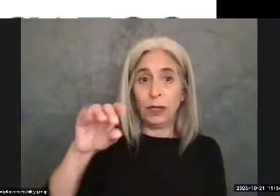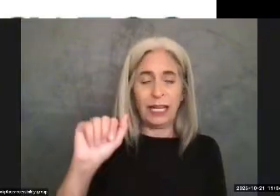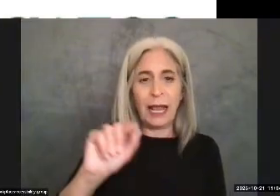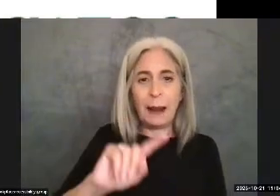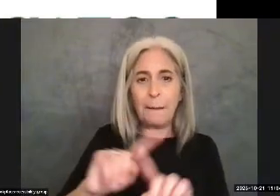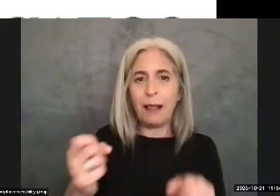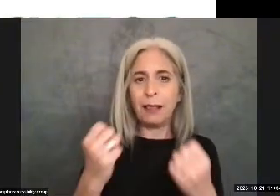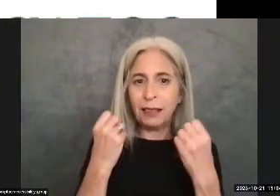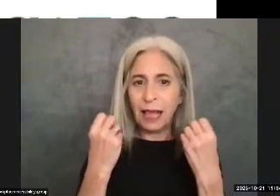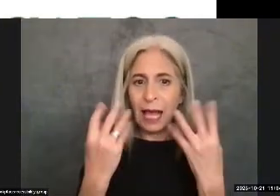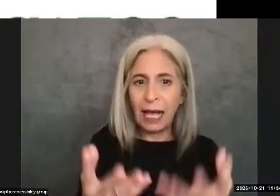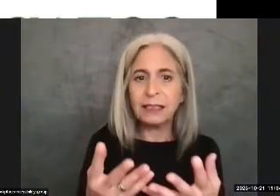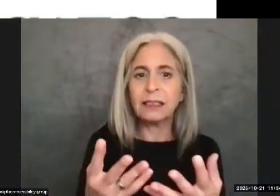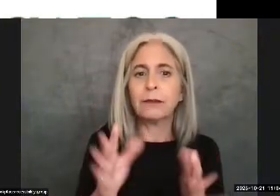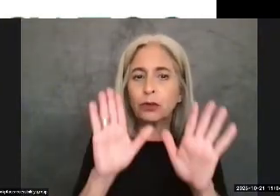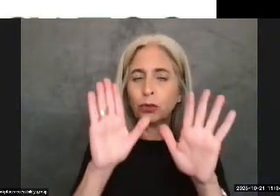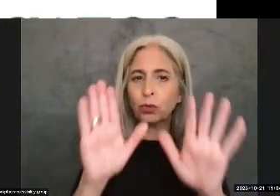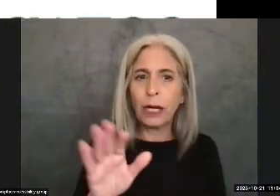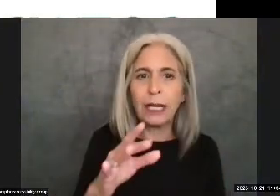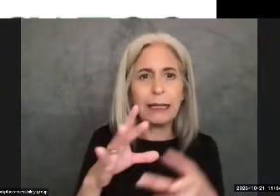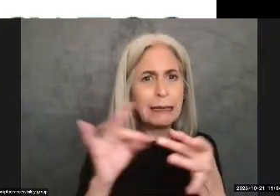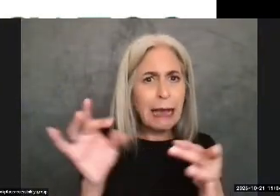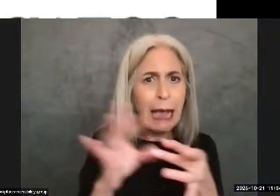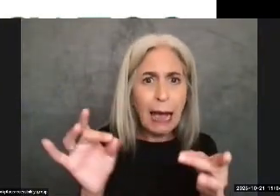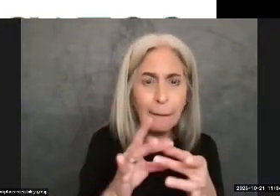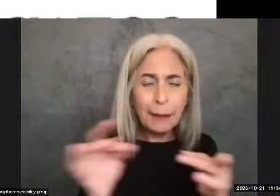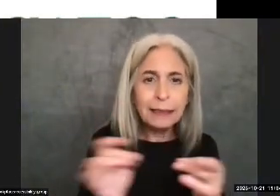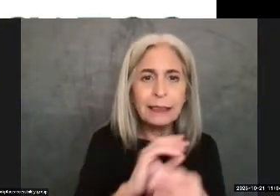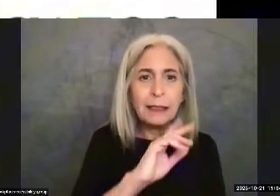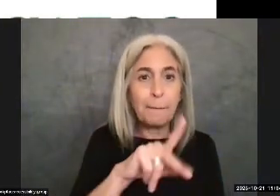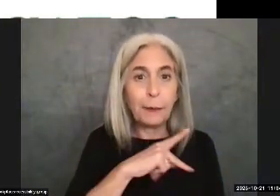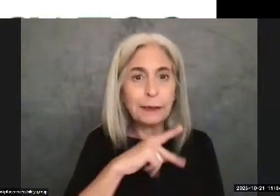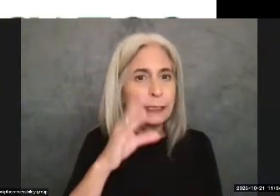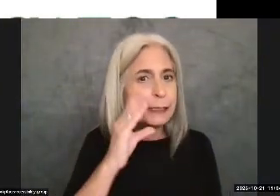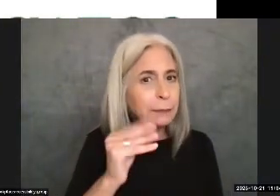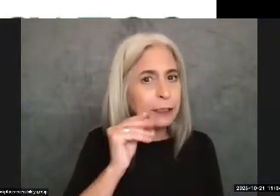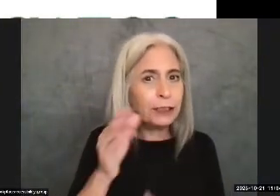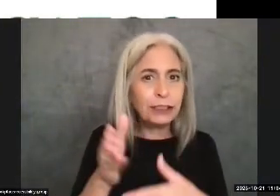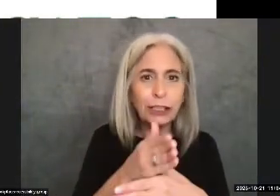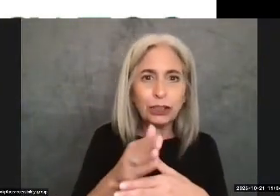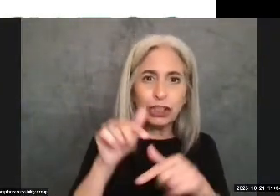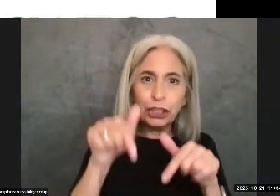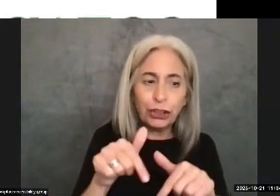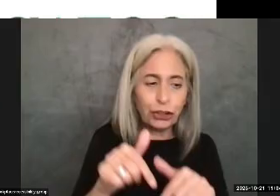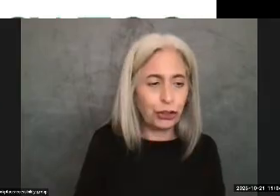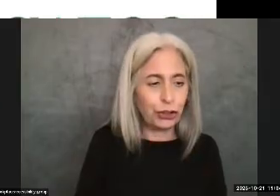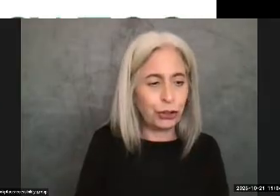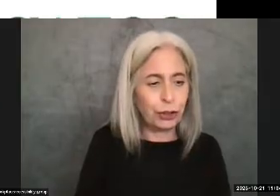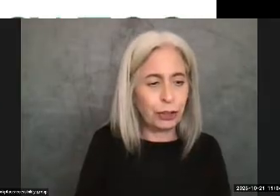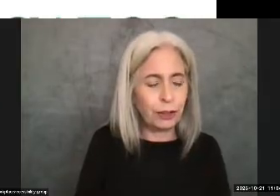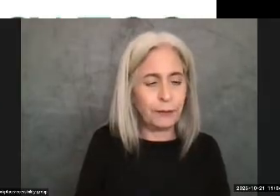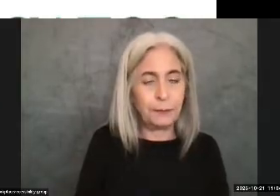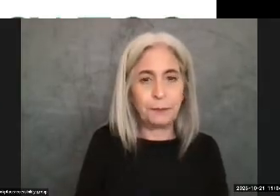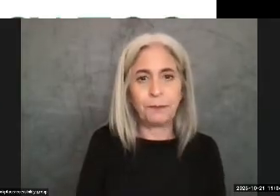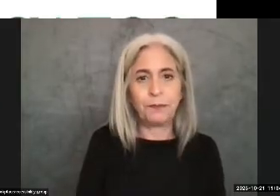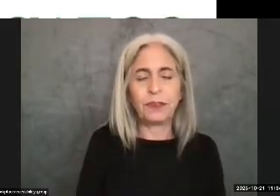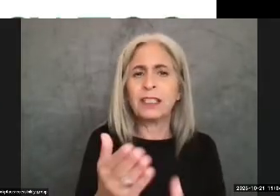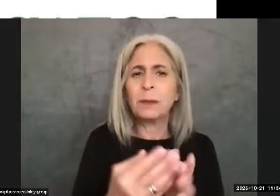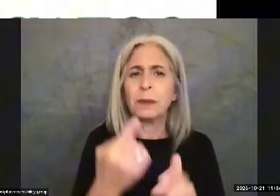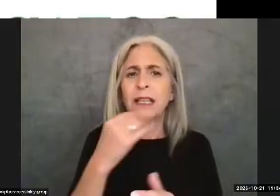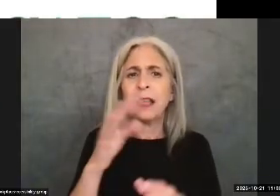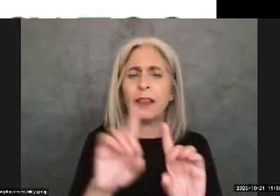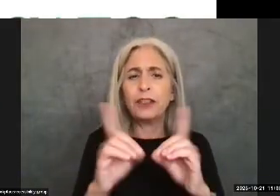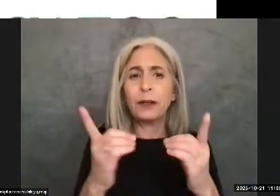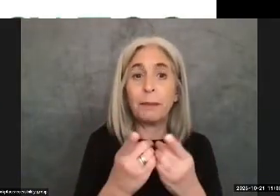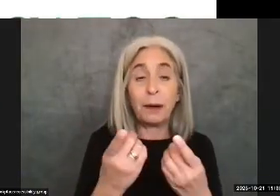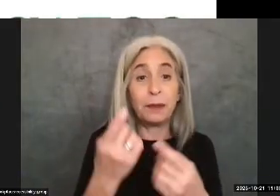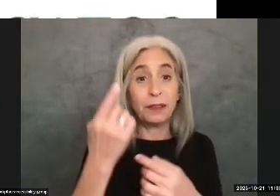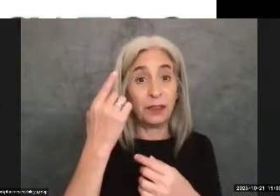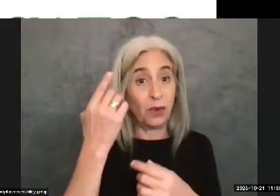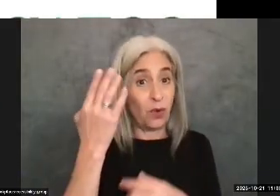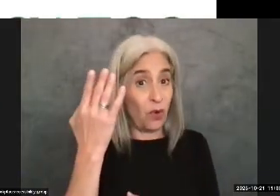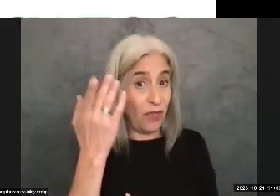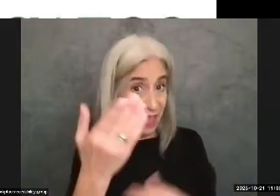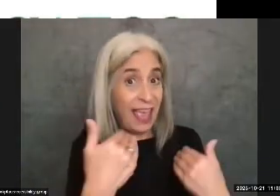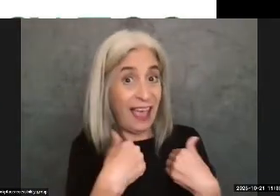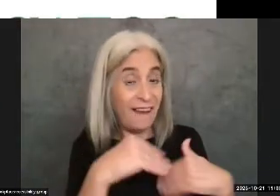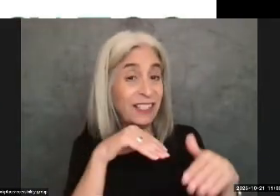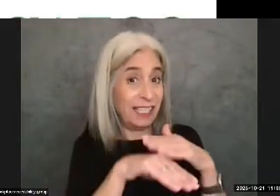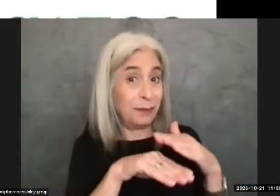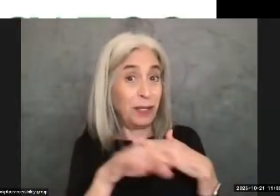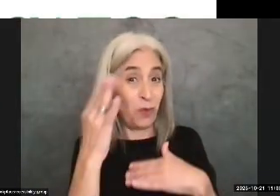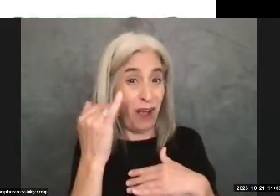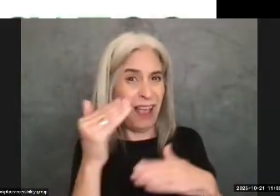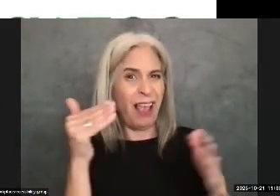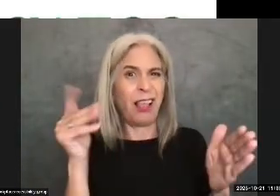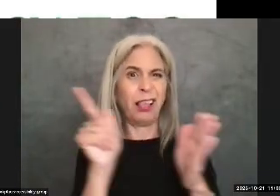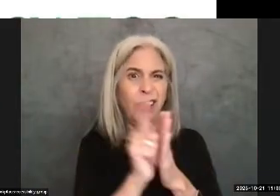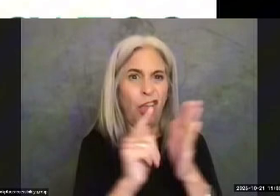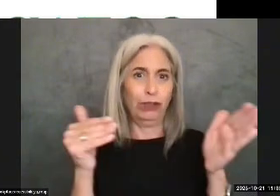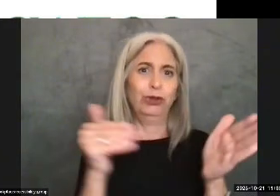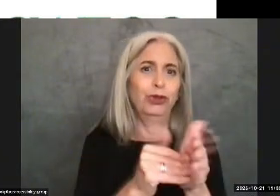Rachel Paul, IAAP: In the Q&A or the chat, but yes, lots of great comments and some things and personal experiences shared. Trying to go back, someone said their department exists because of a lawsuit back in 20…